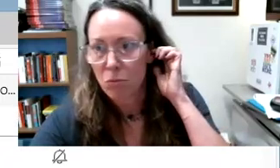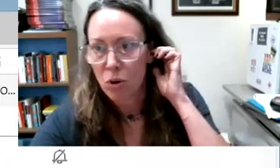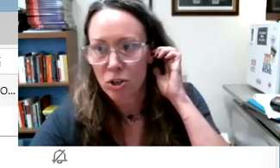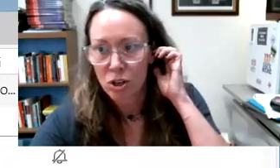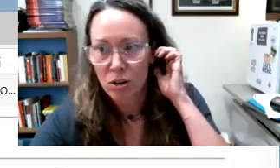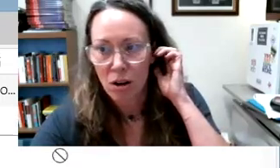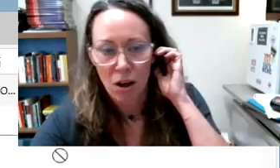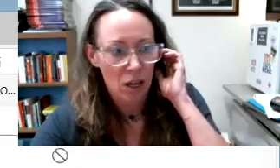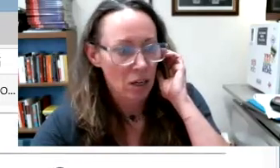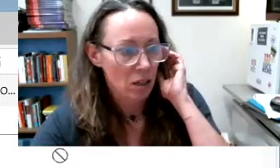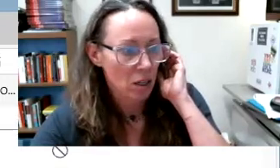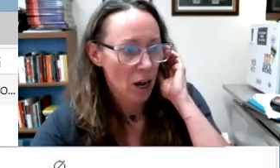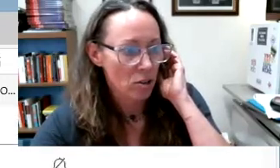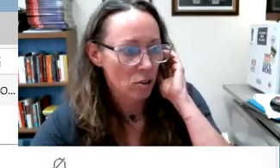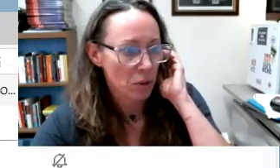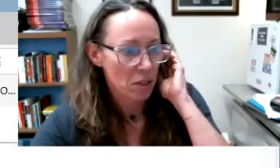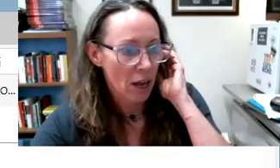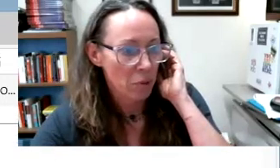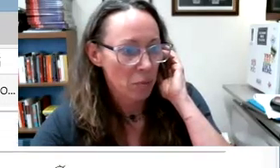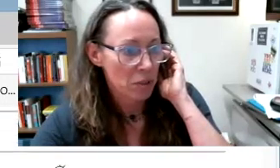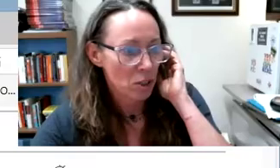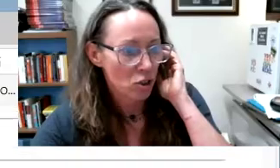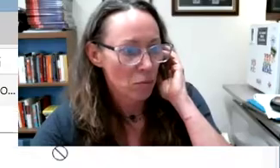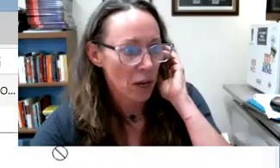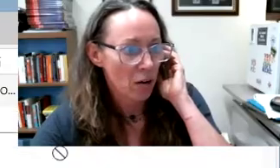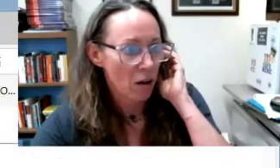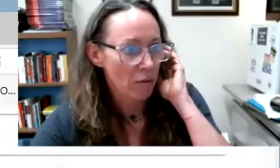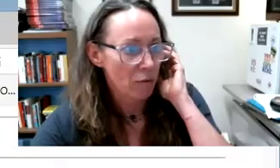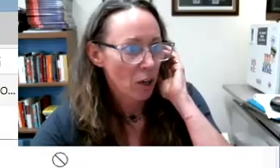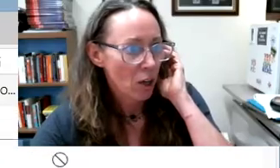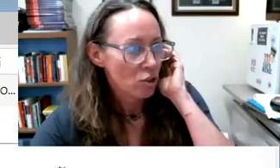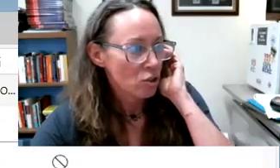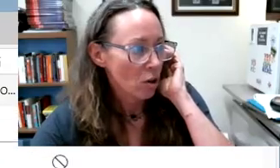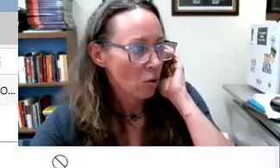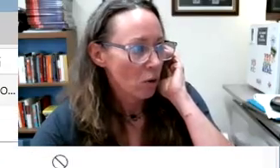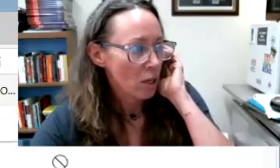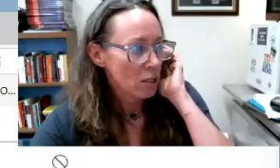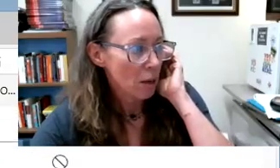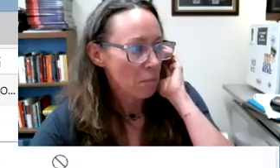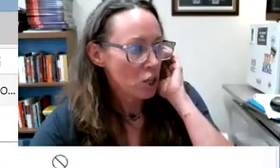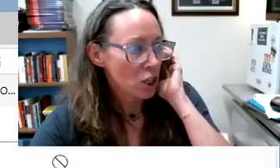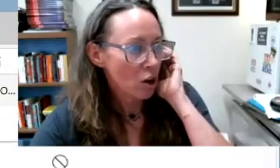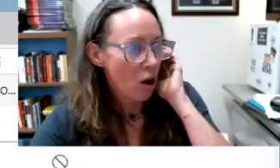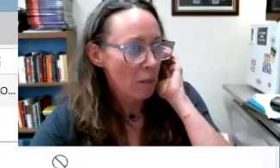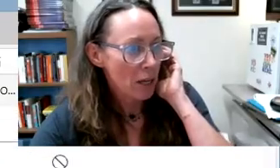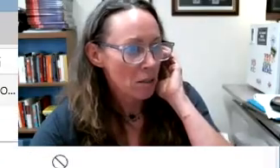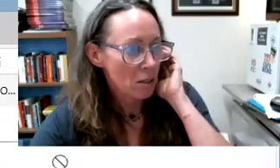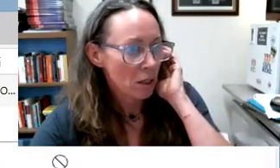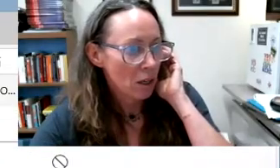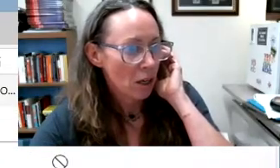more turned on than I do because I purposely turn mine off. So submission comment.